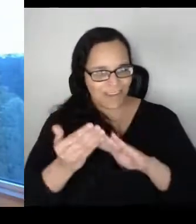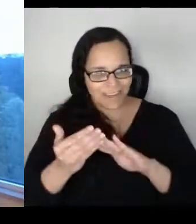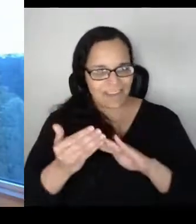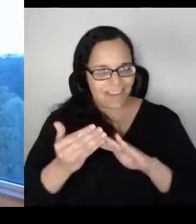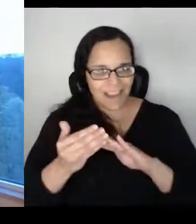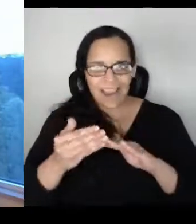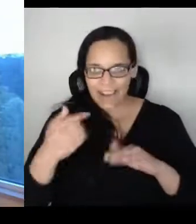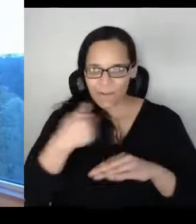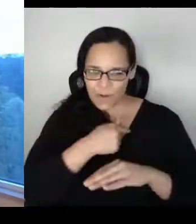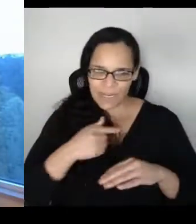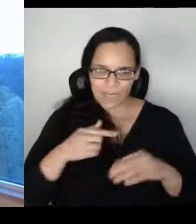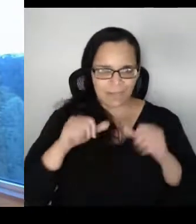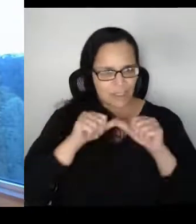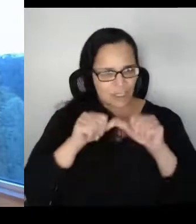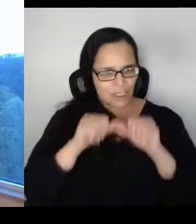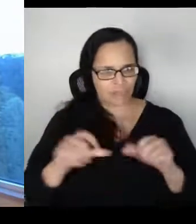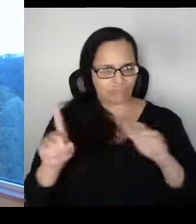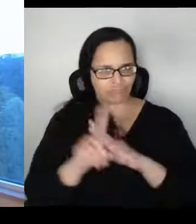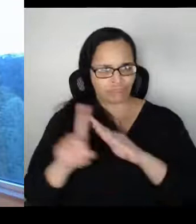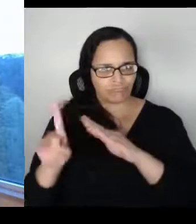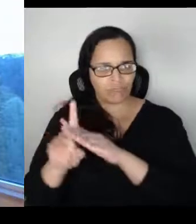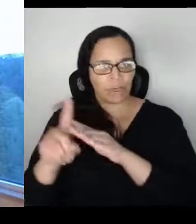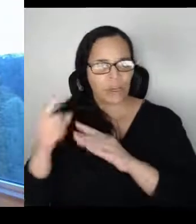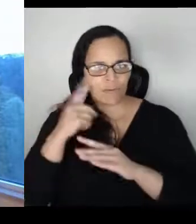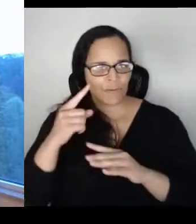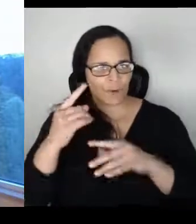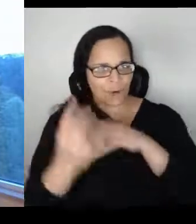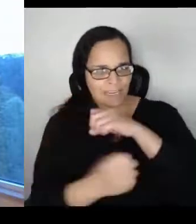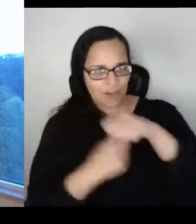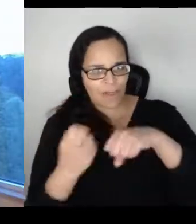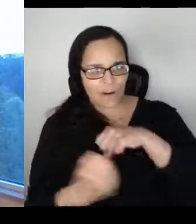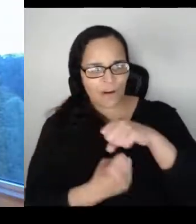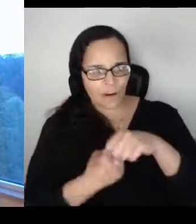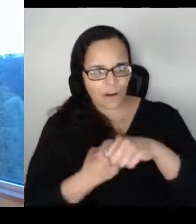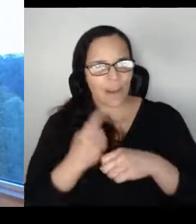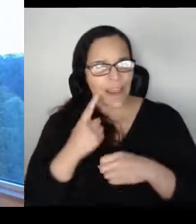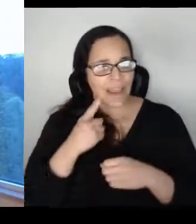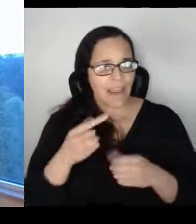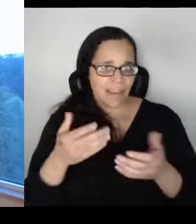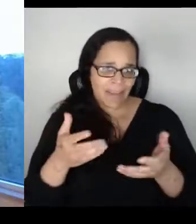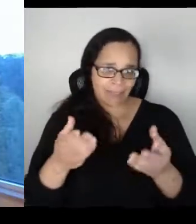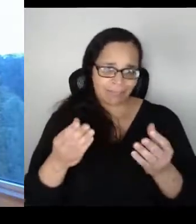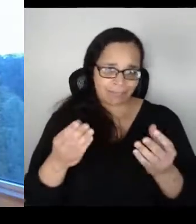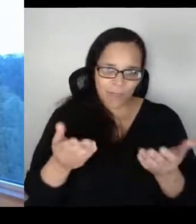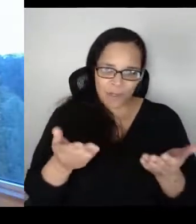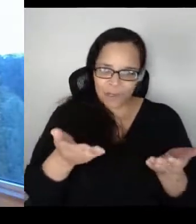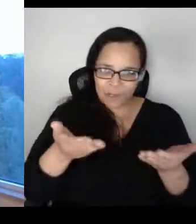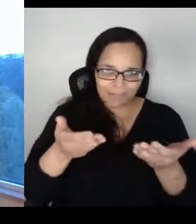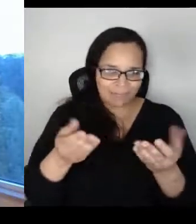I think what brings me peace at the end of the day is knowing that we're building a network